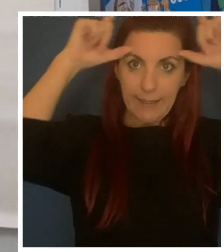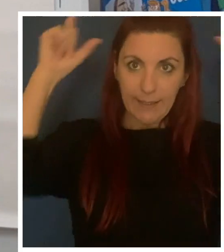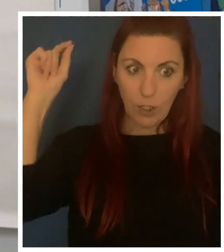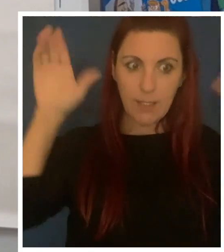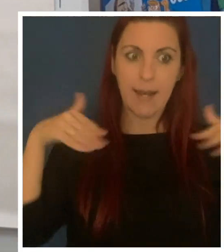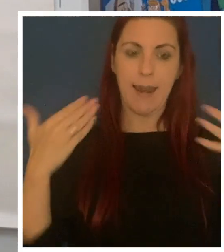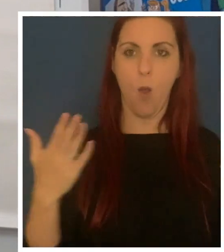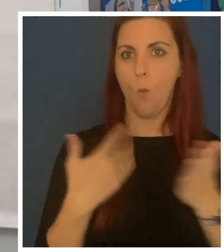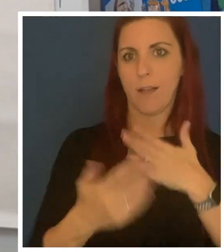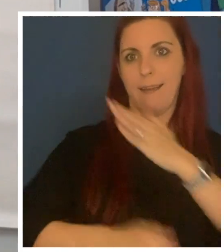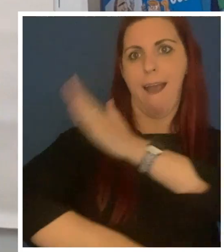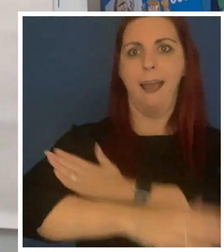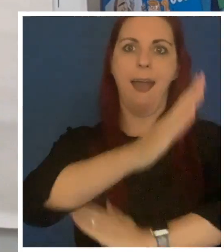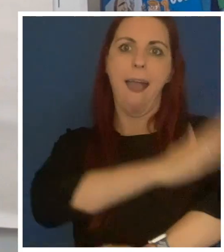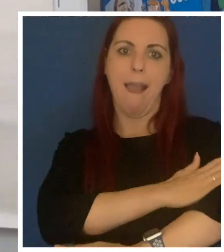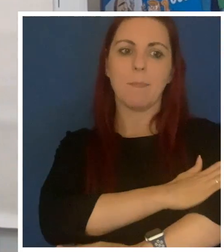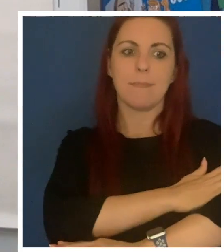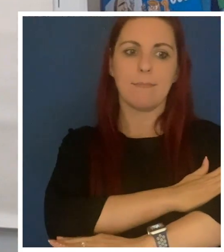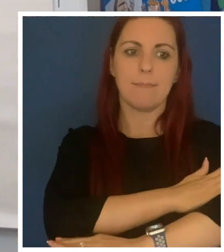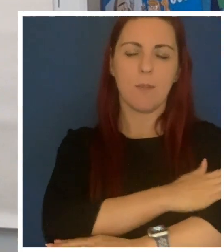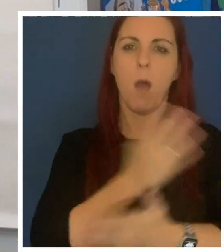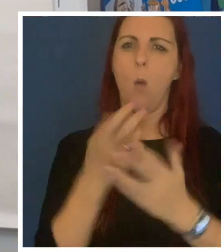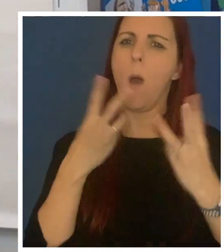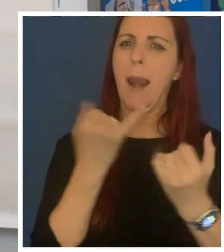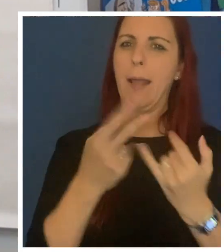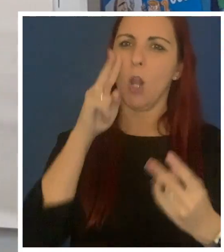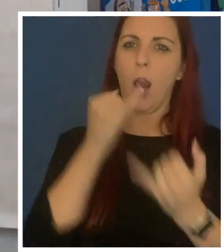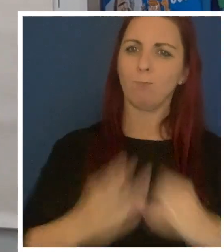to draw are her arms and we'll put her in a real heroic poise as if she's standing